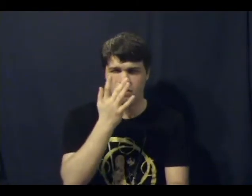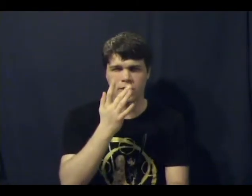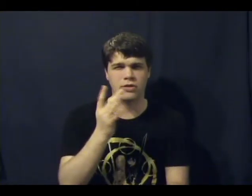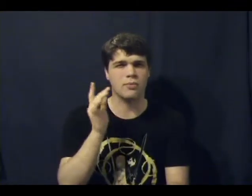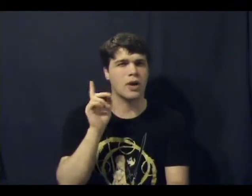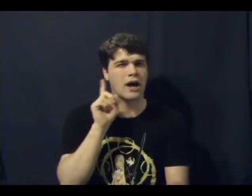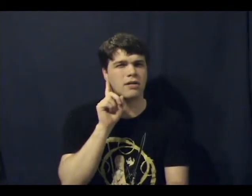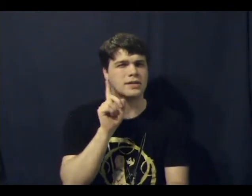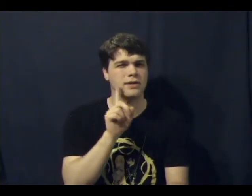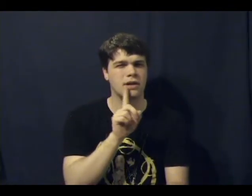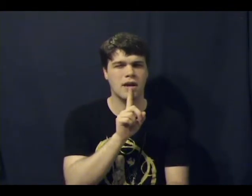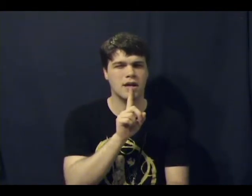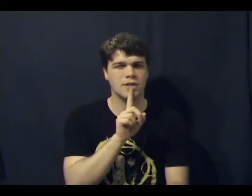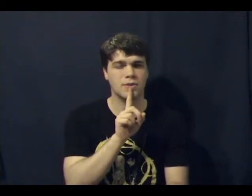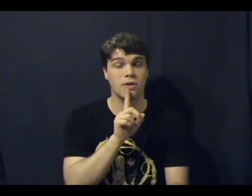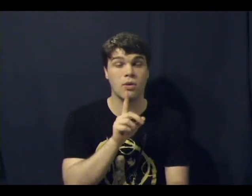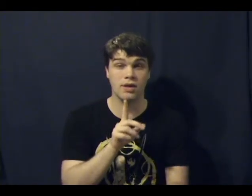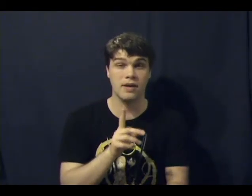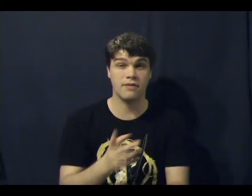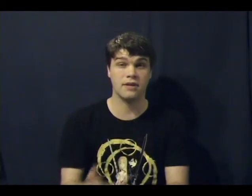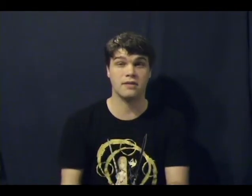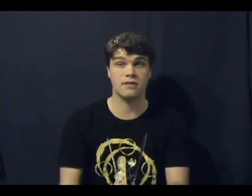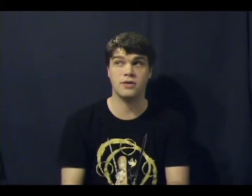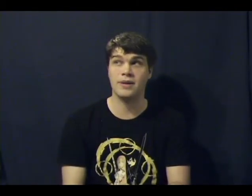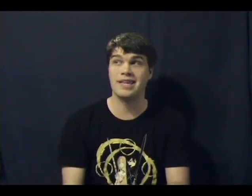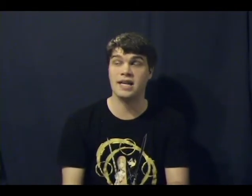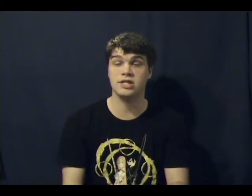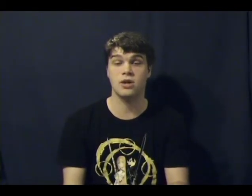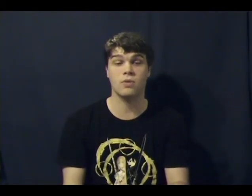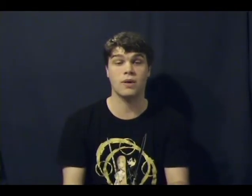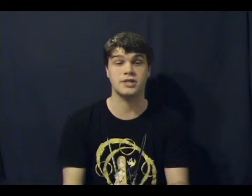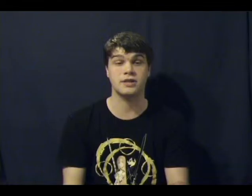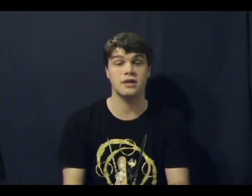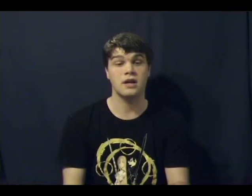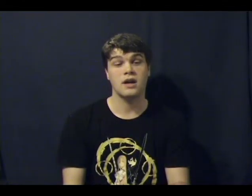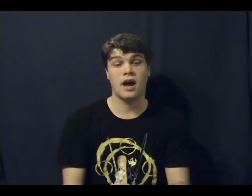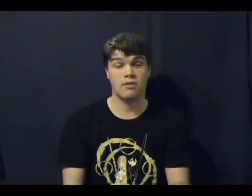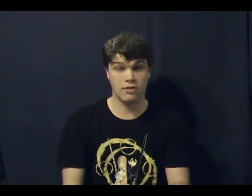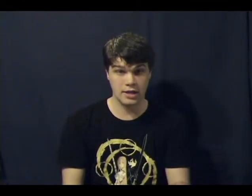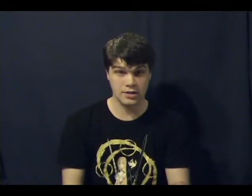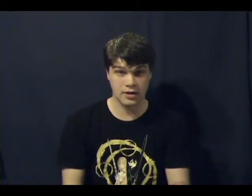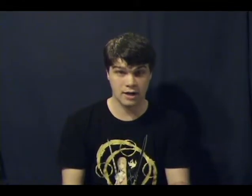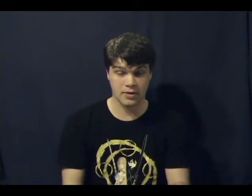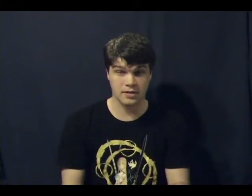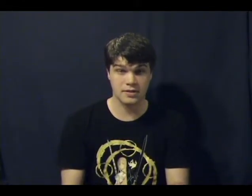furrowing of the brow 'cause they're not sure. Or they may even do a yes-no question and raise their eyebrows